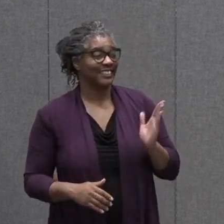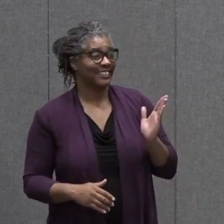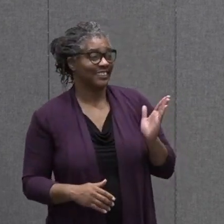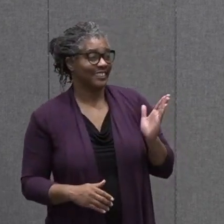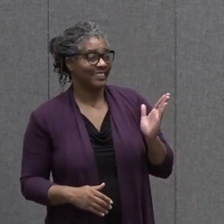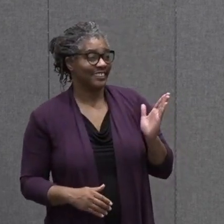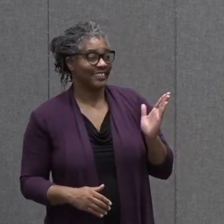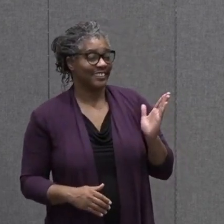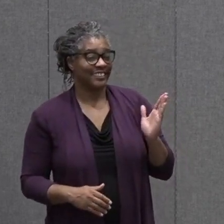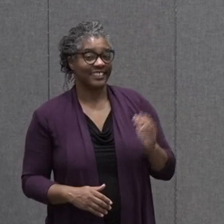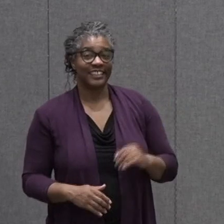k,